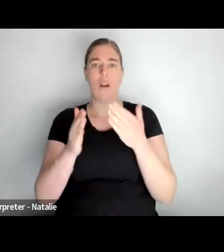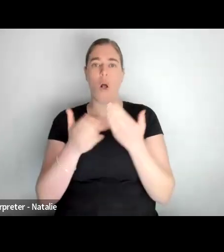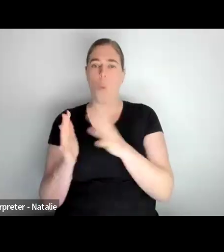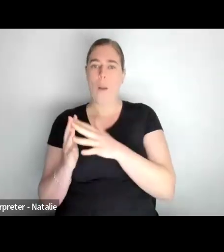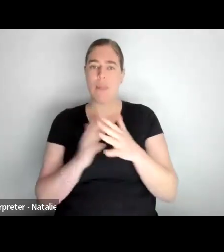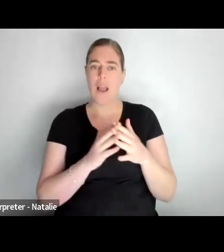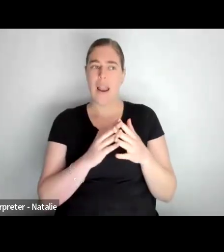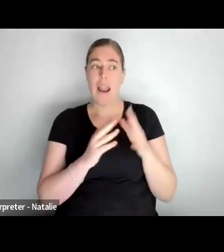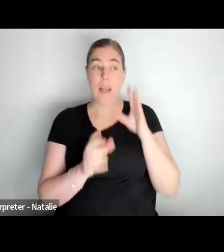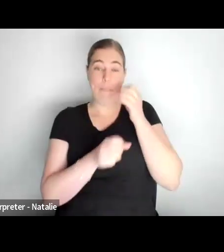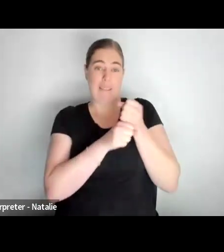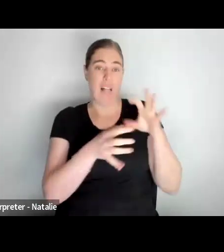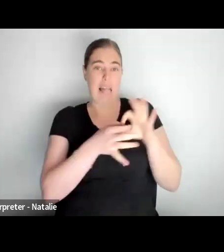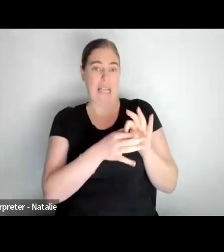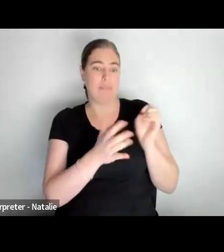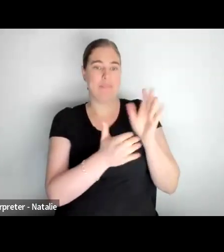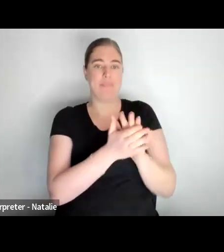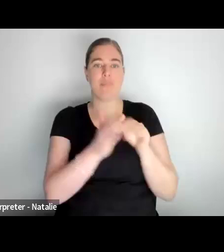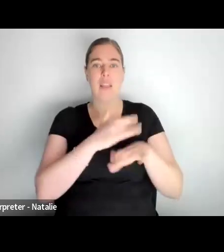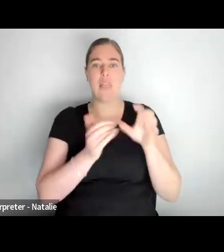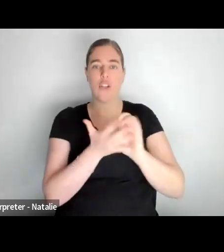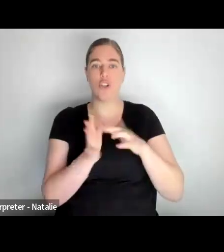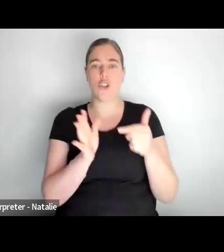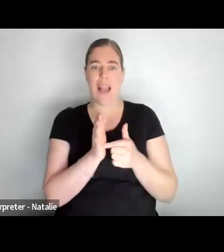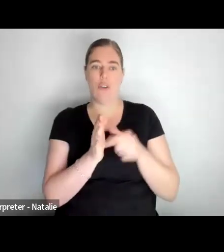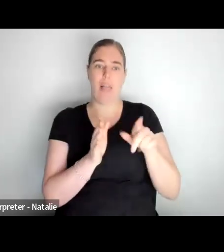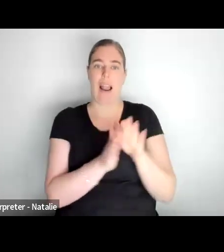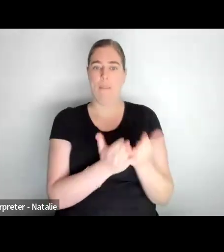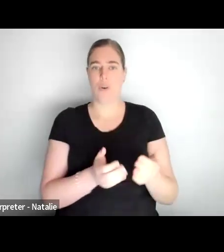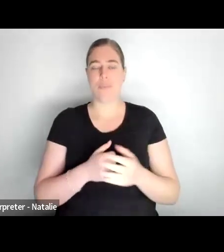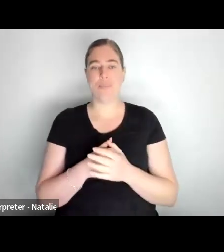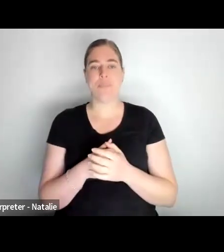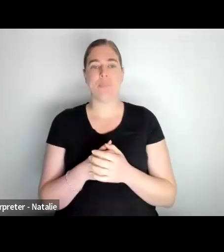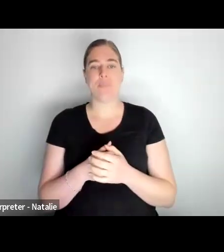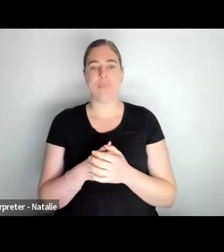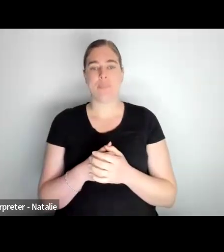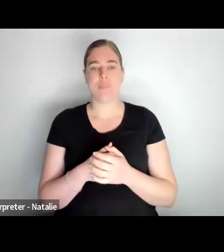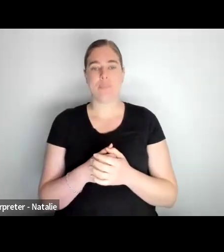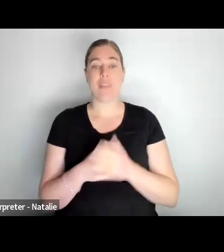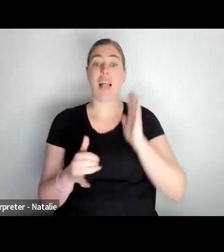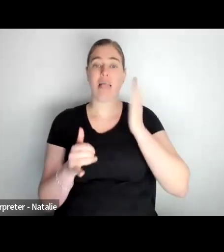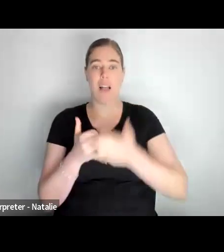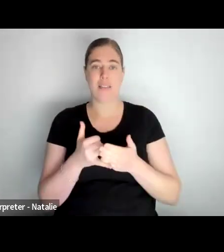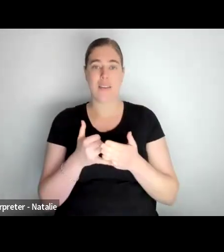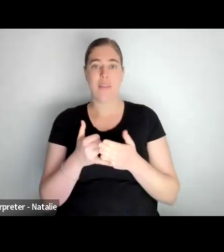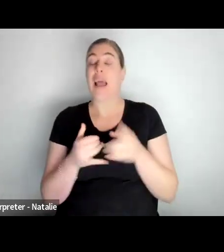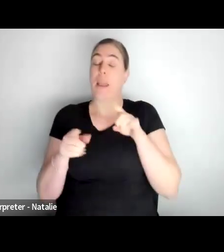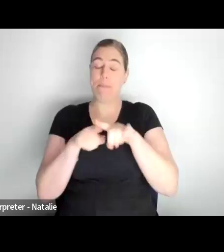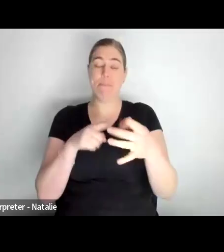posted in the chat, to the peer handbook. Lastly, and most importantly, being a peer